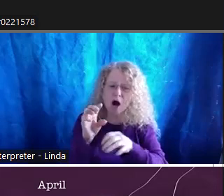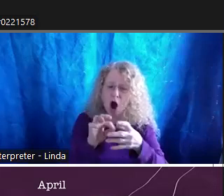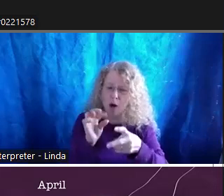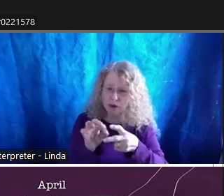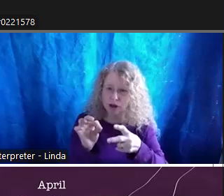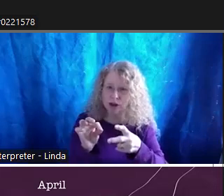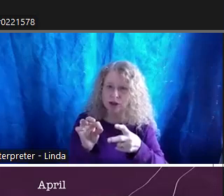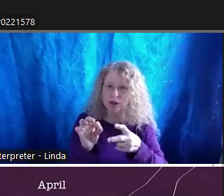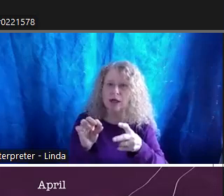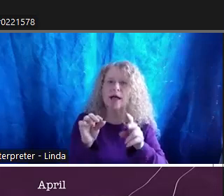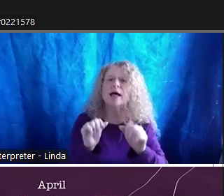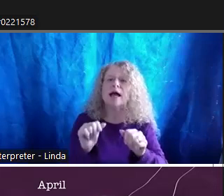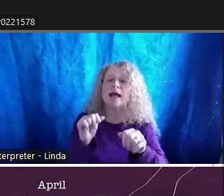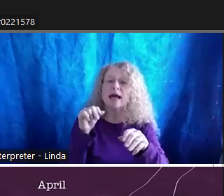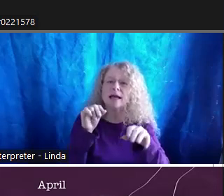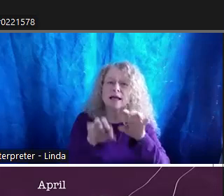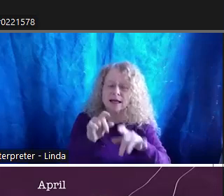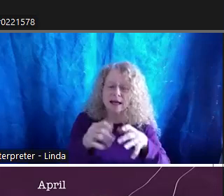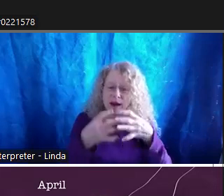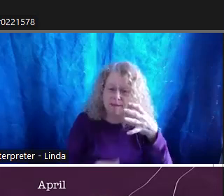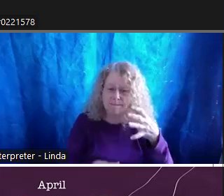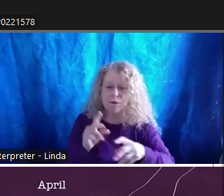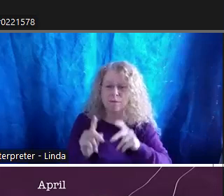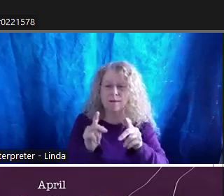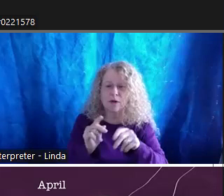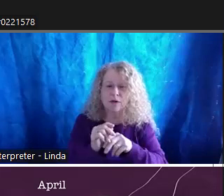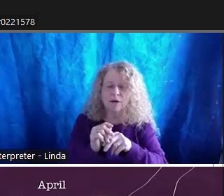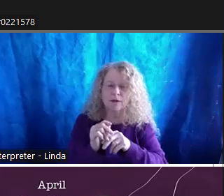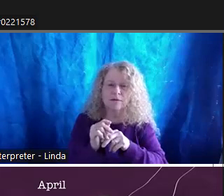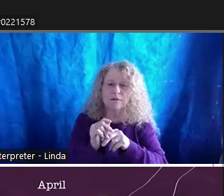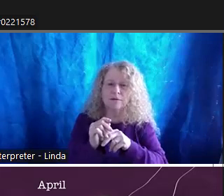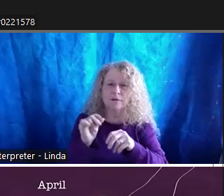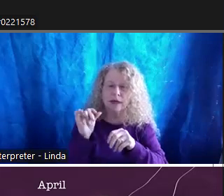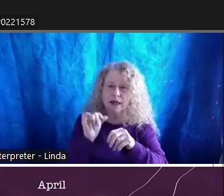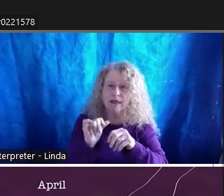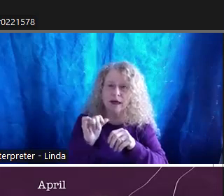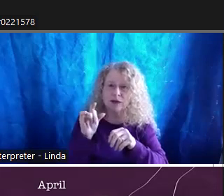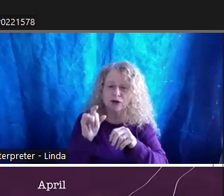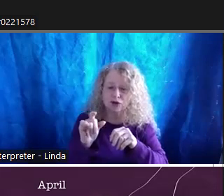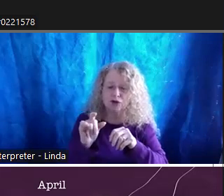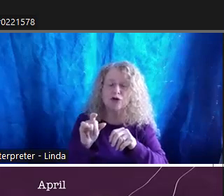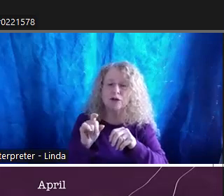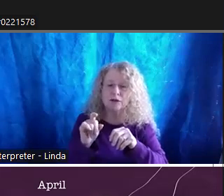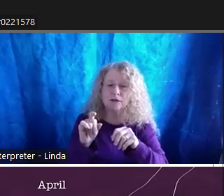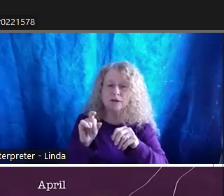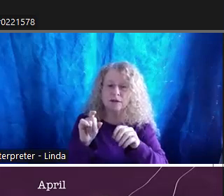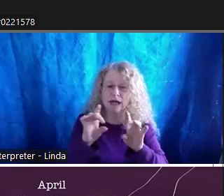INPUT EVERYONE, AND THIS SHOULD CLEAR UP A LOT OF THE ERRORS AND THINGS THAT ARE HAPPENING